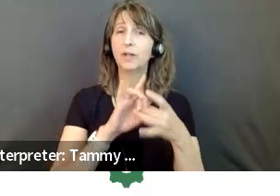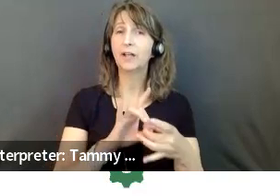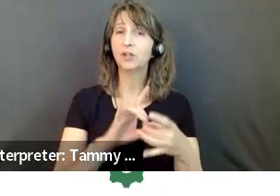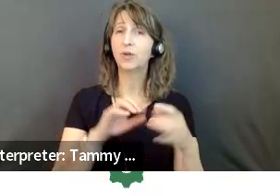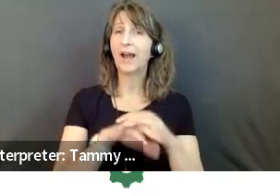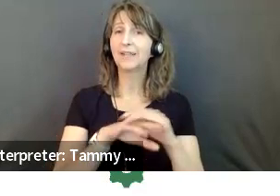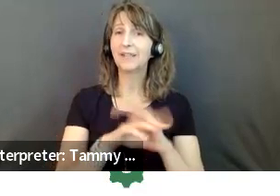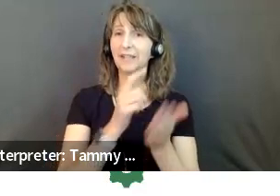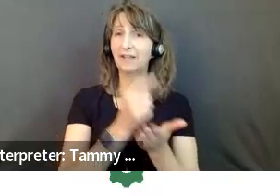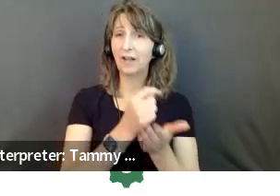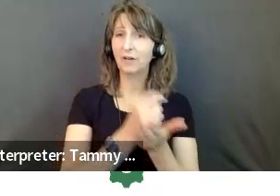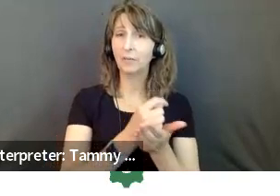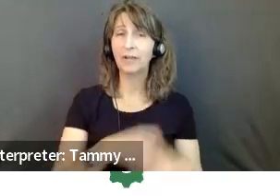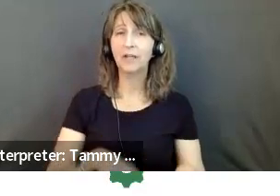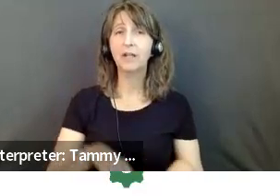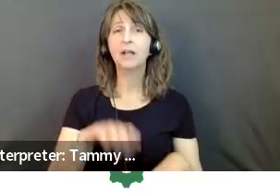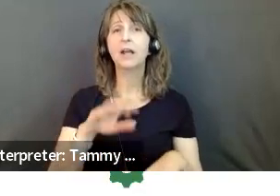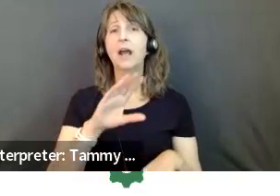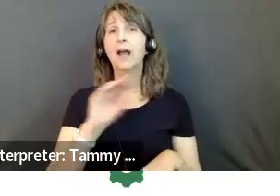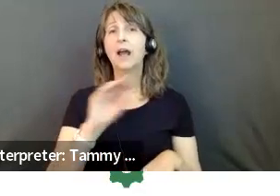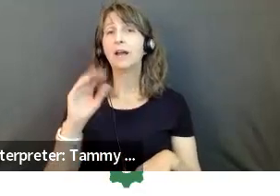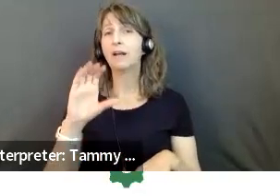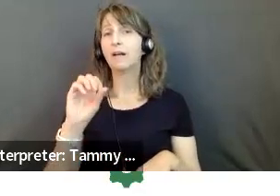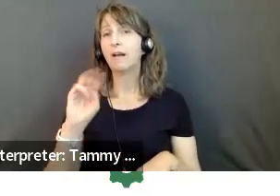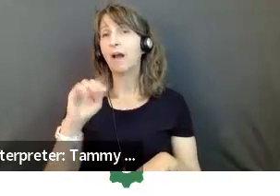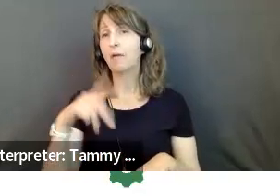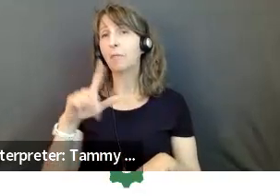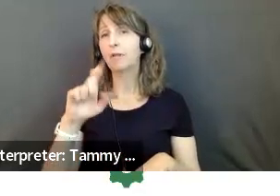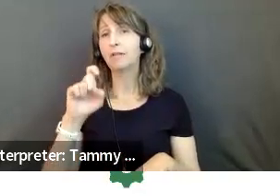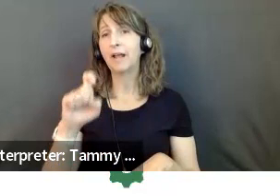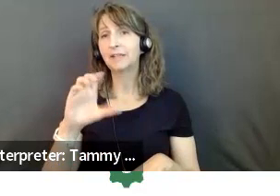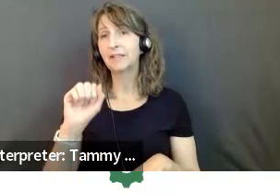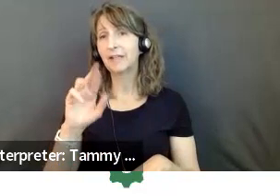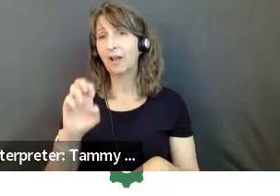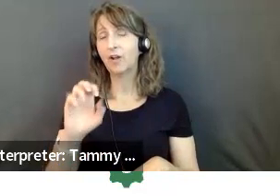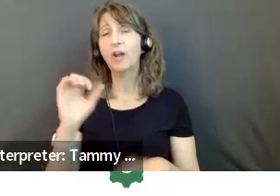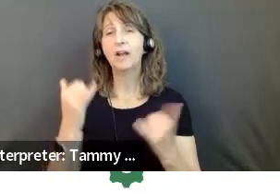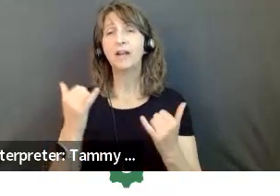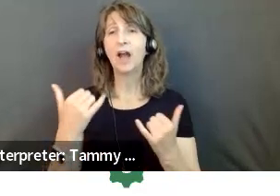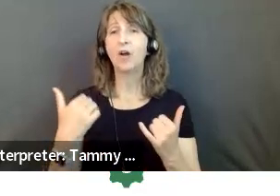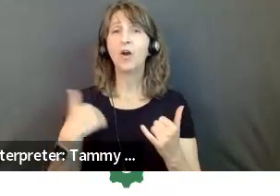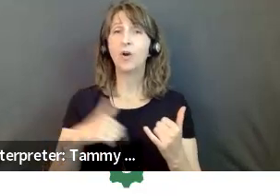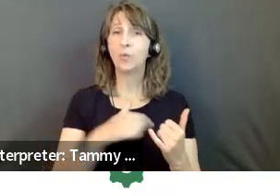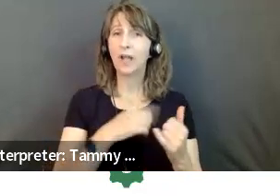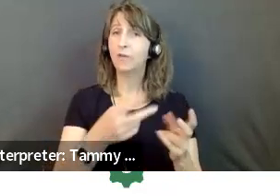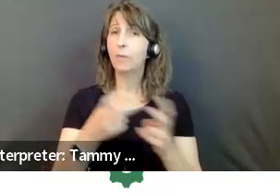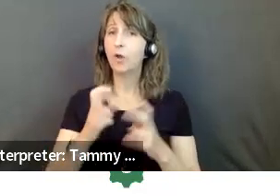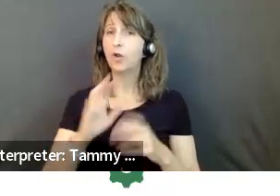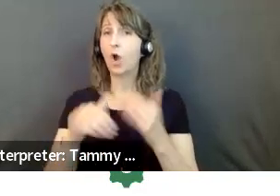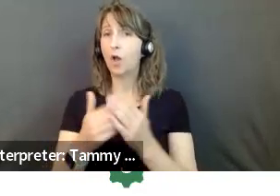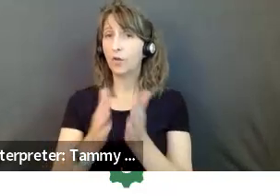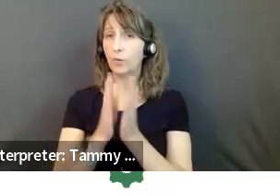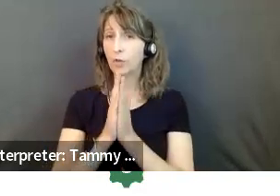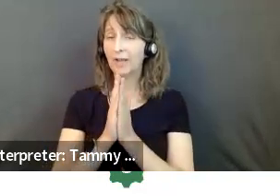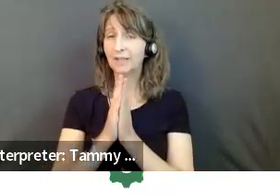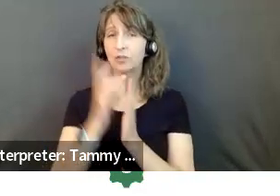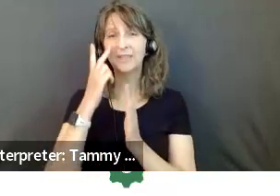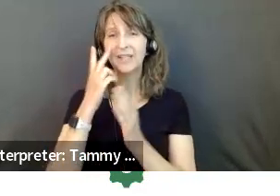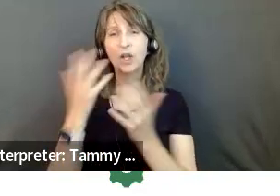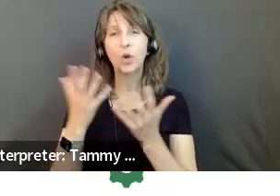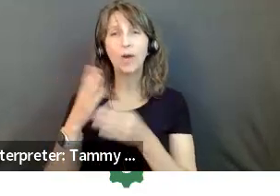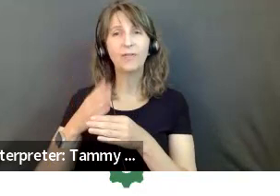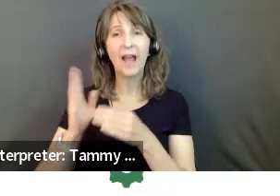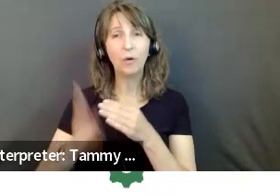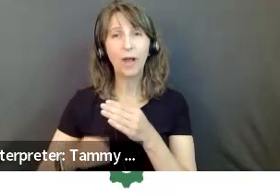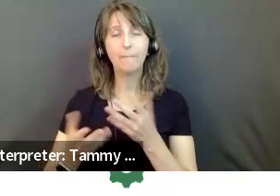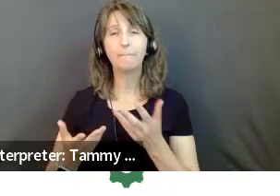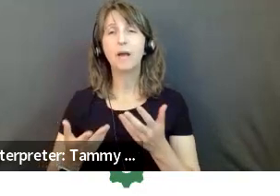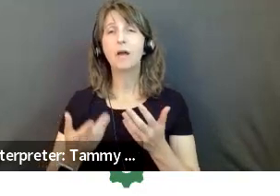As well as the complex care in the now we've pulled all of the requests that have been made so we can look at what the outcome has been, what the problems might be.